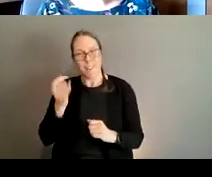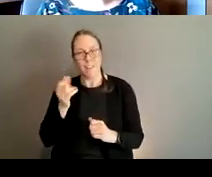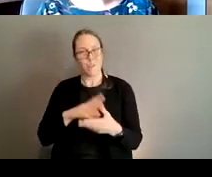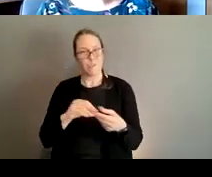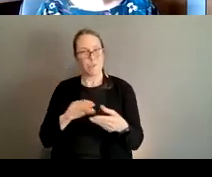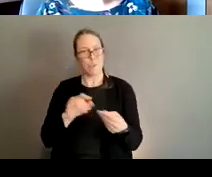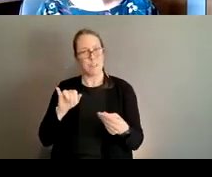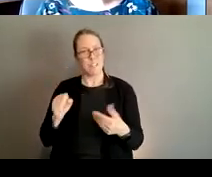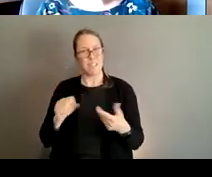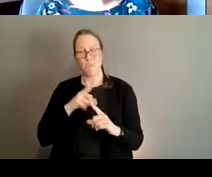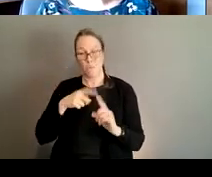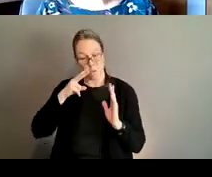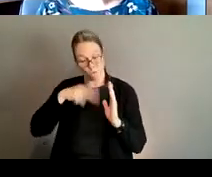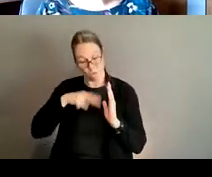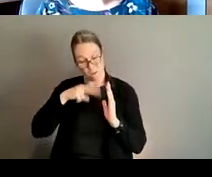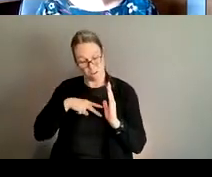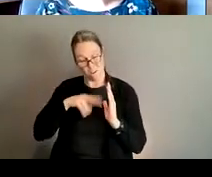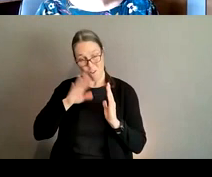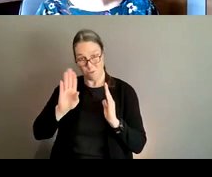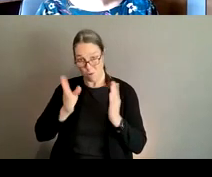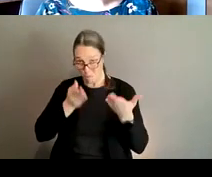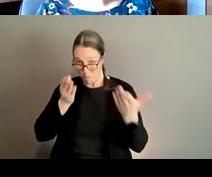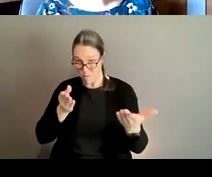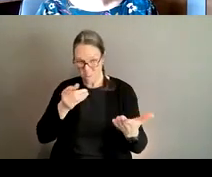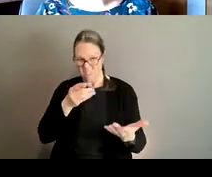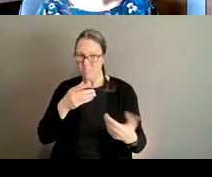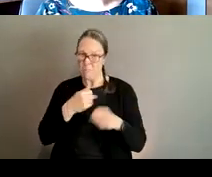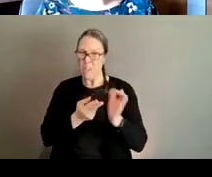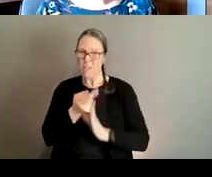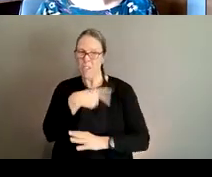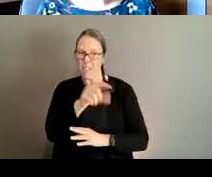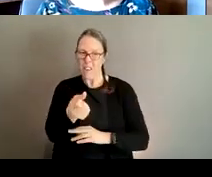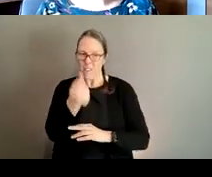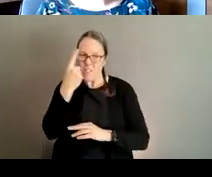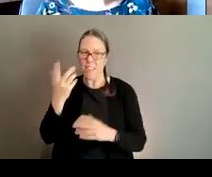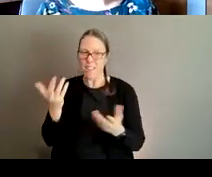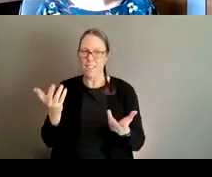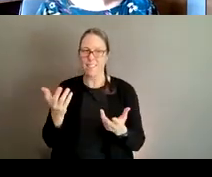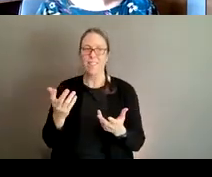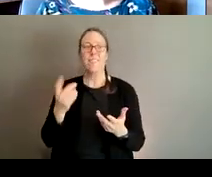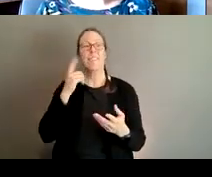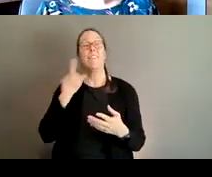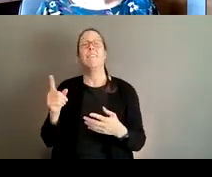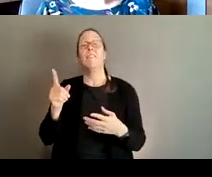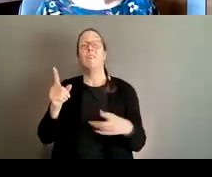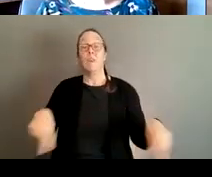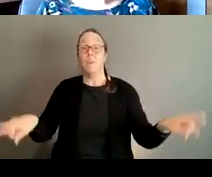when they read and evaluate your proposal. So for those of you who have never